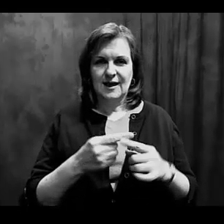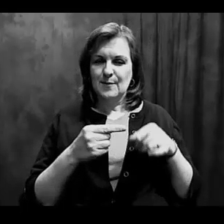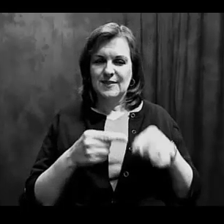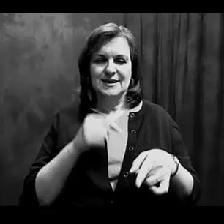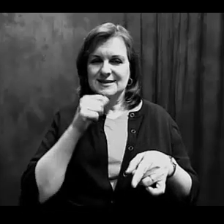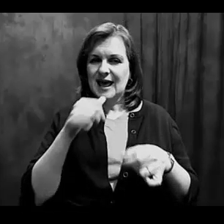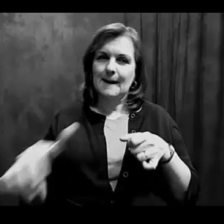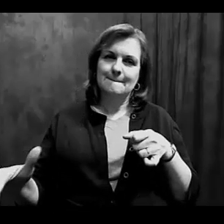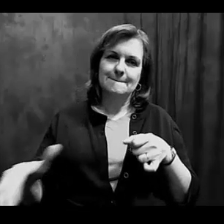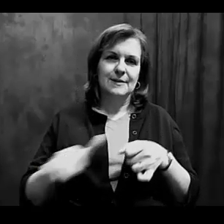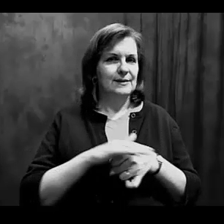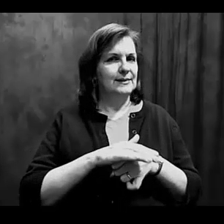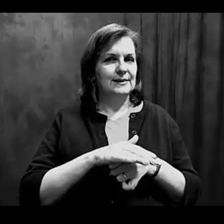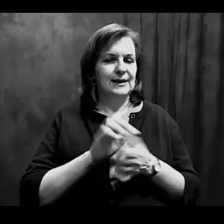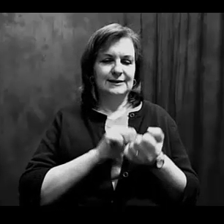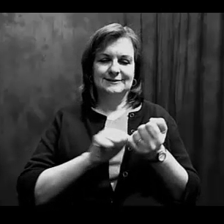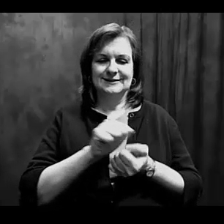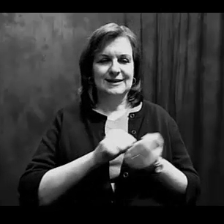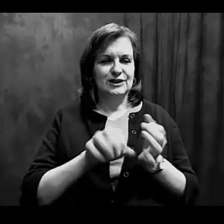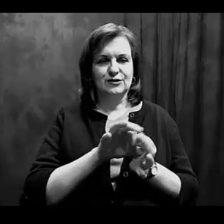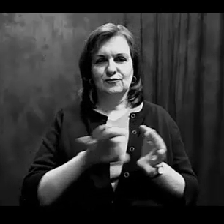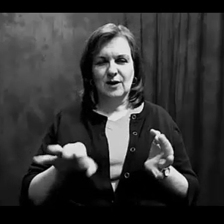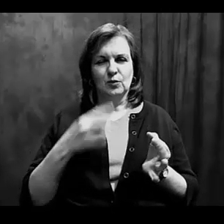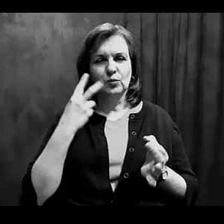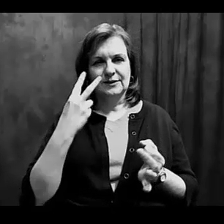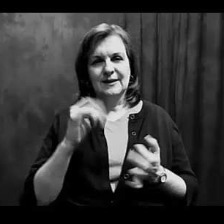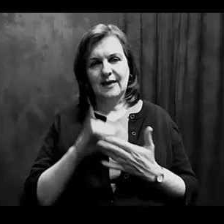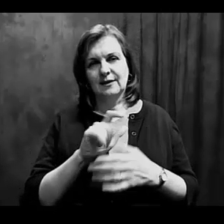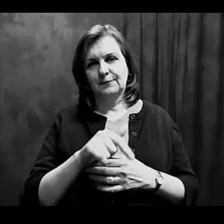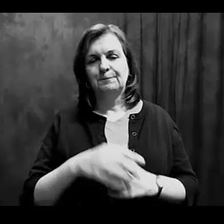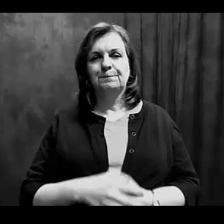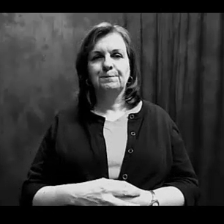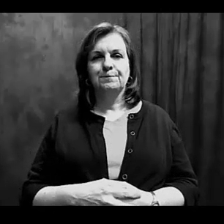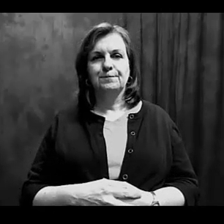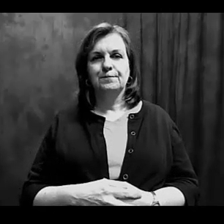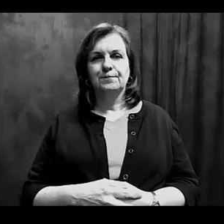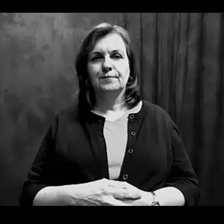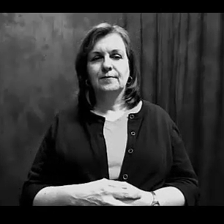but it is not a complete digestive tract - we will see that